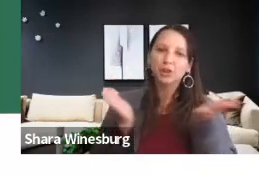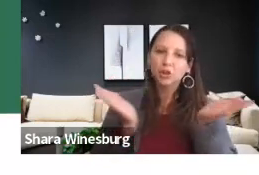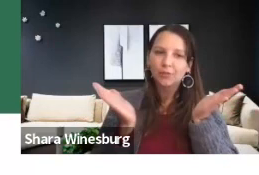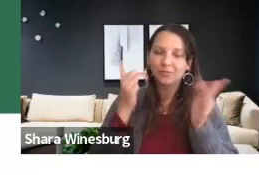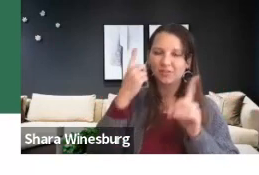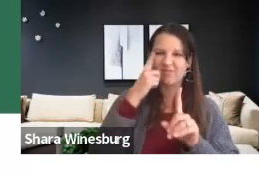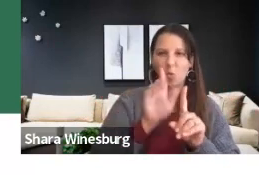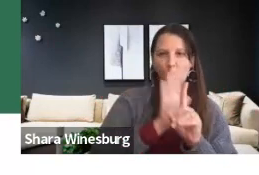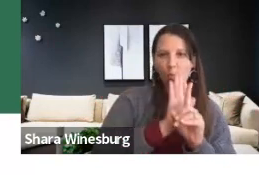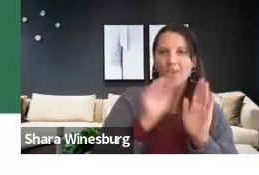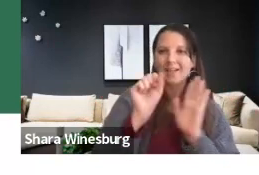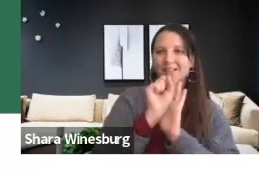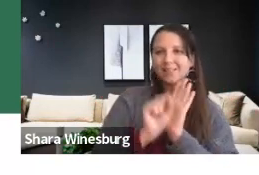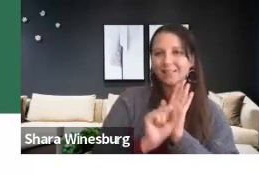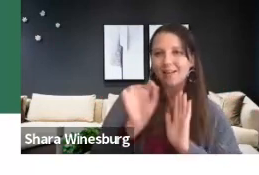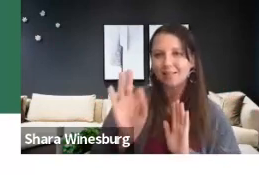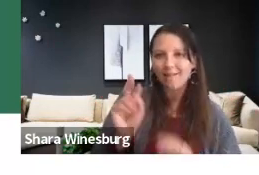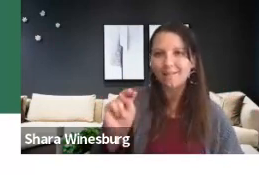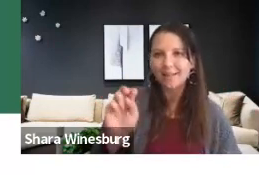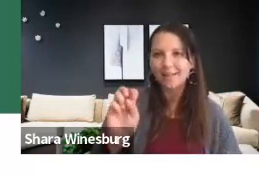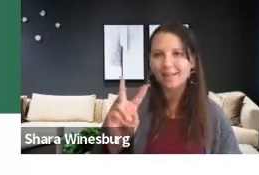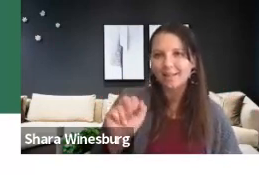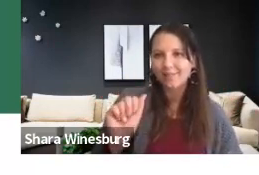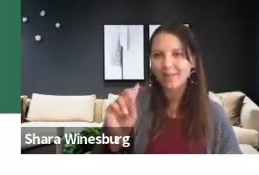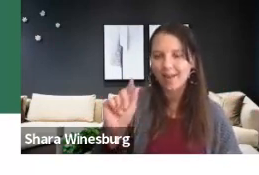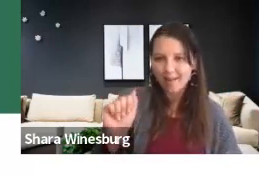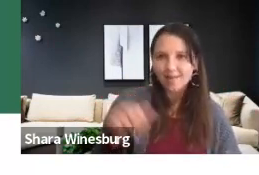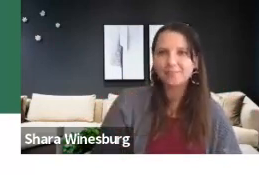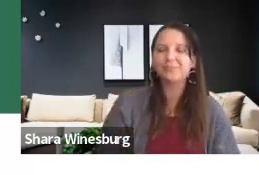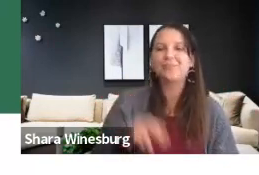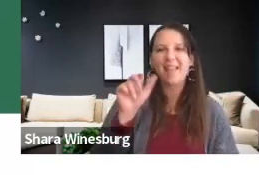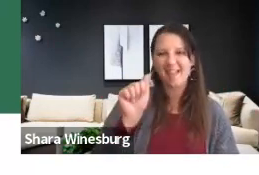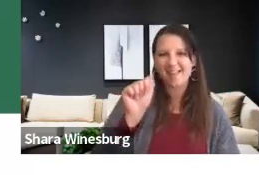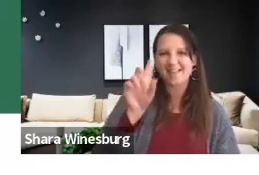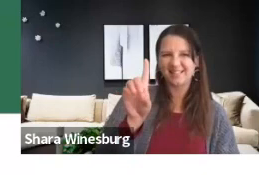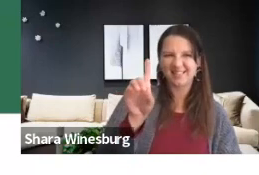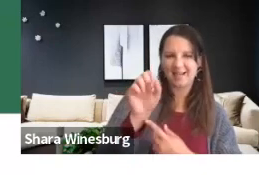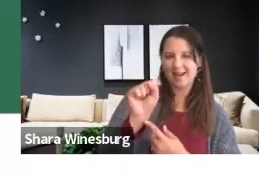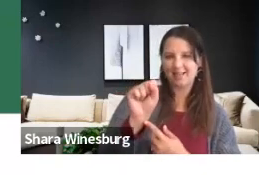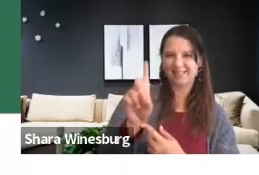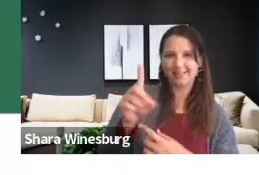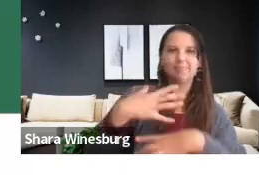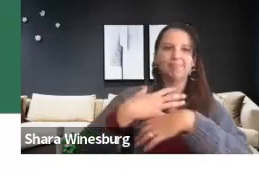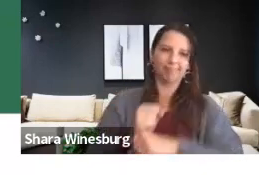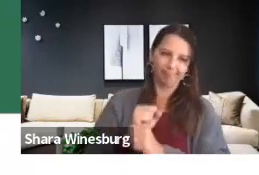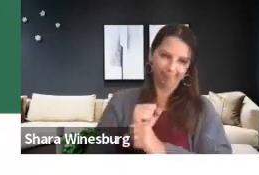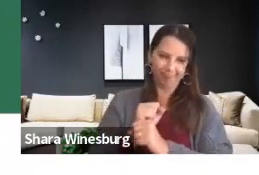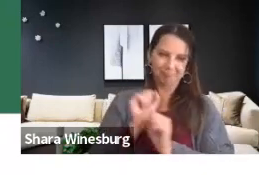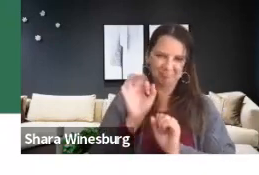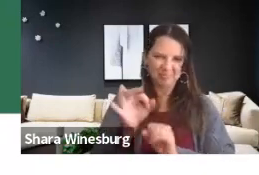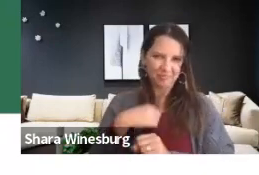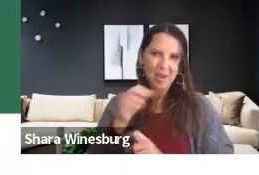Aging and Disability Services in the state of Nevada, which we'll call ADSD.